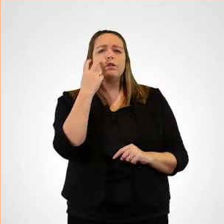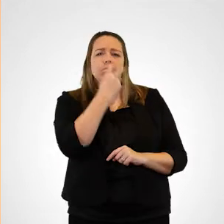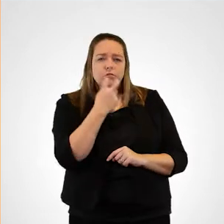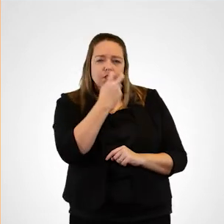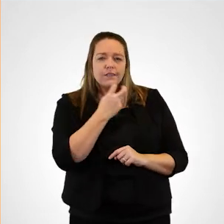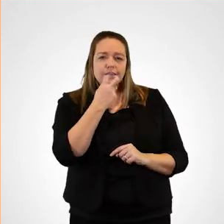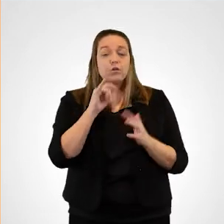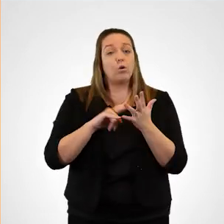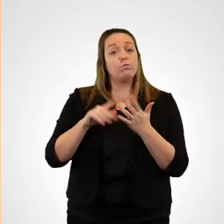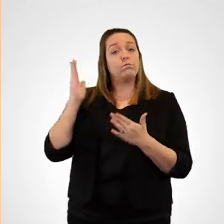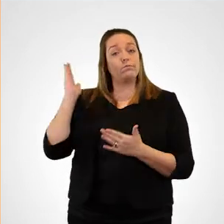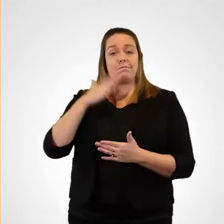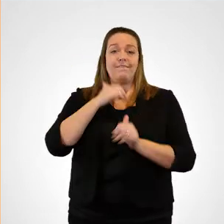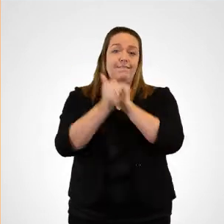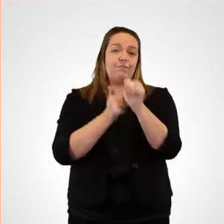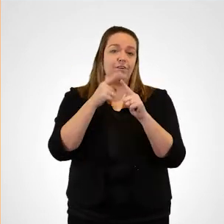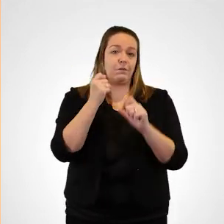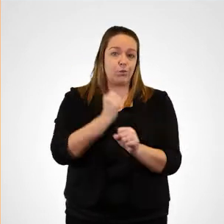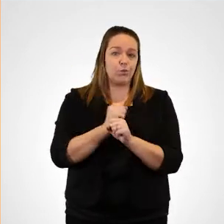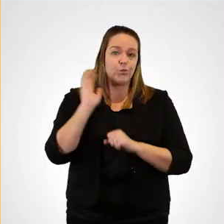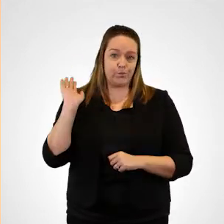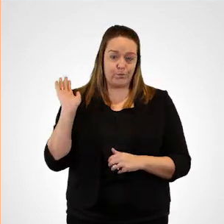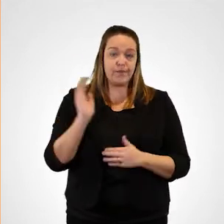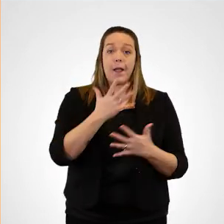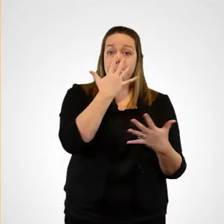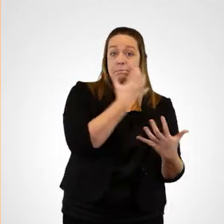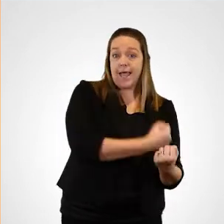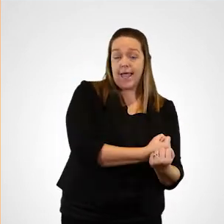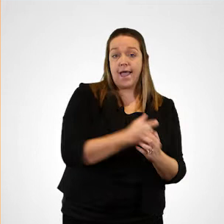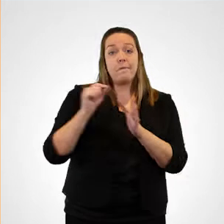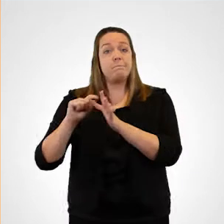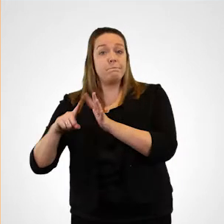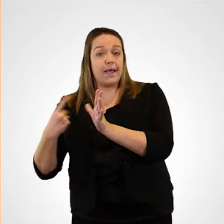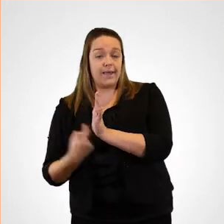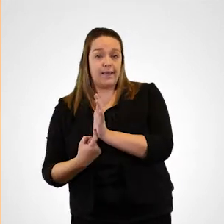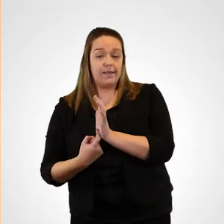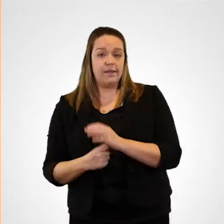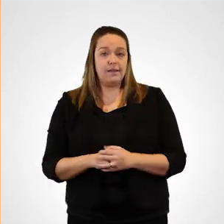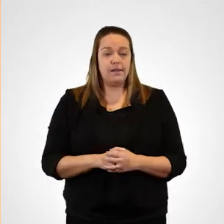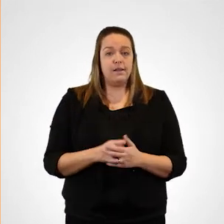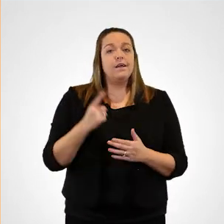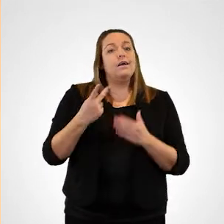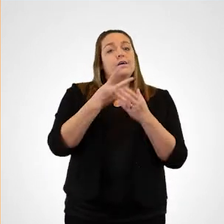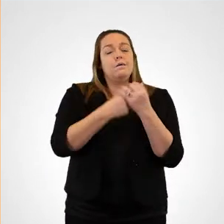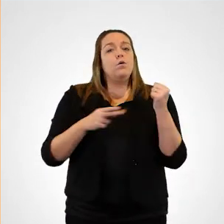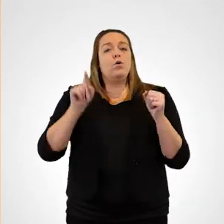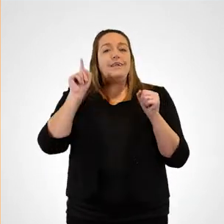So here's one of my favourite examples, "bear" and "pear". These are actually two of the stimuli I used